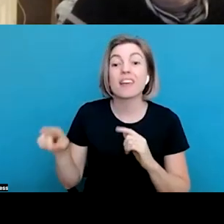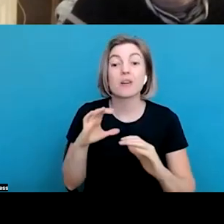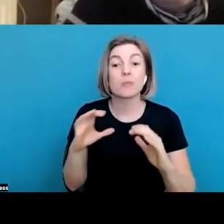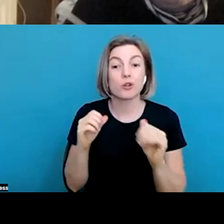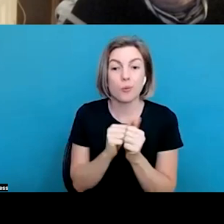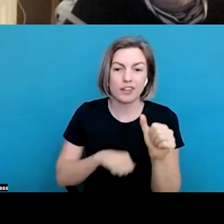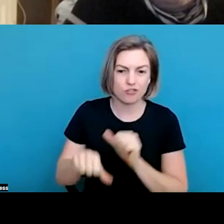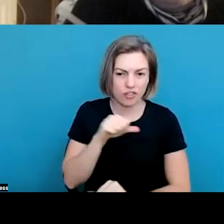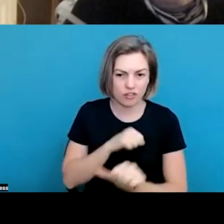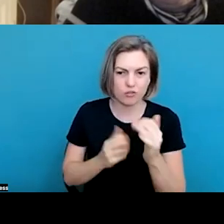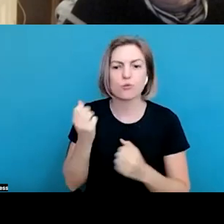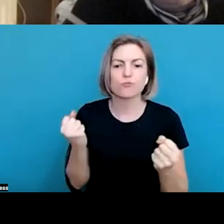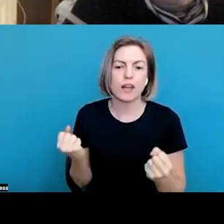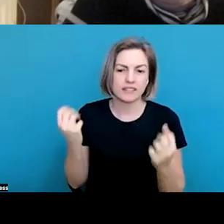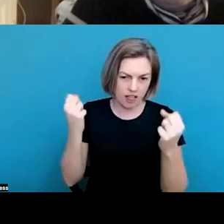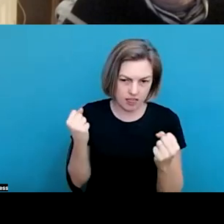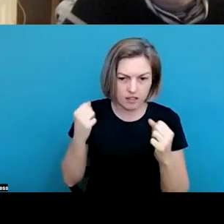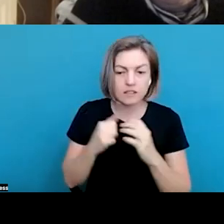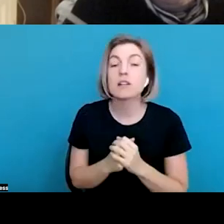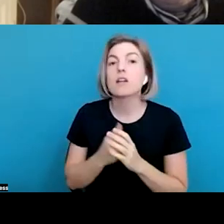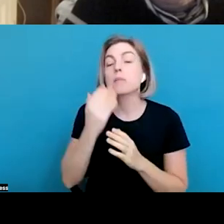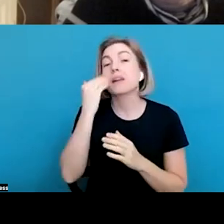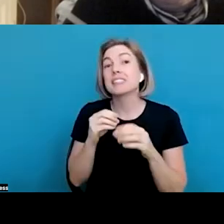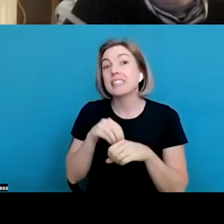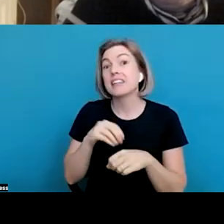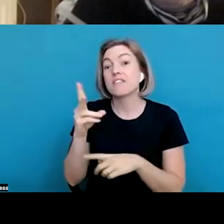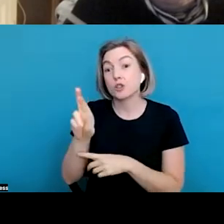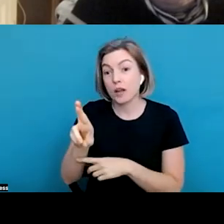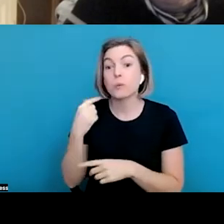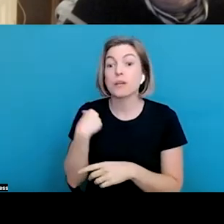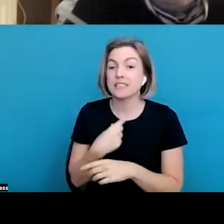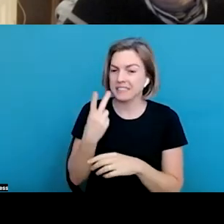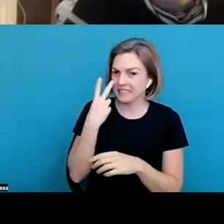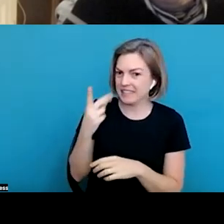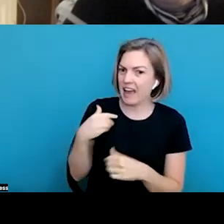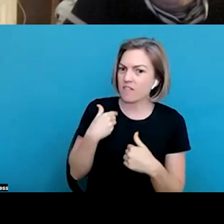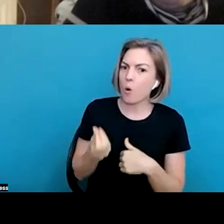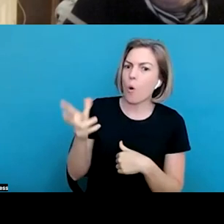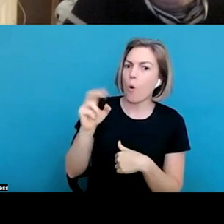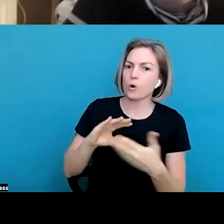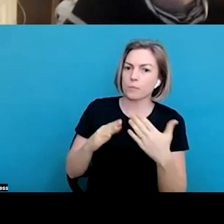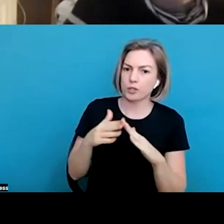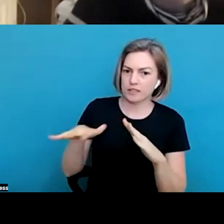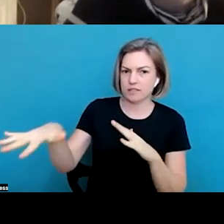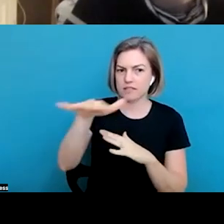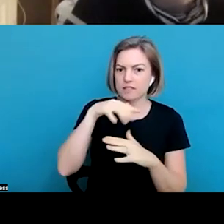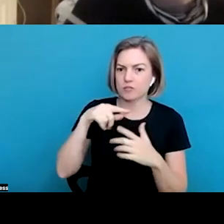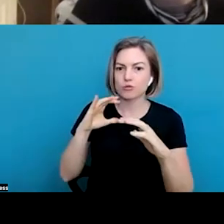other via ASL . Because in virtual reality we find they have their own community to communicate with each other.